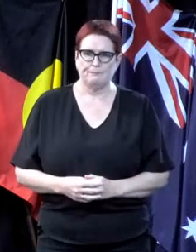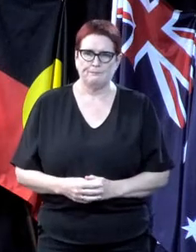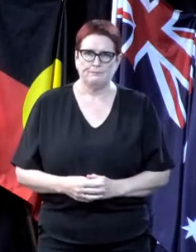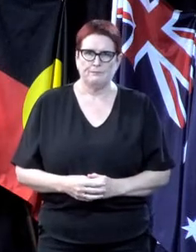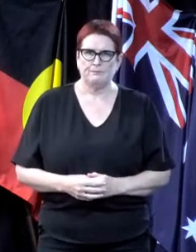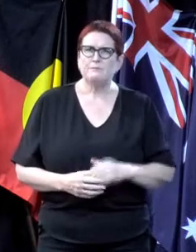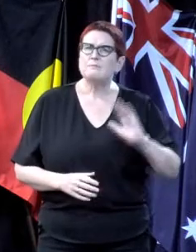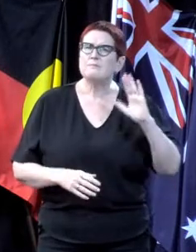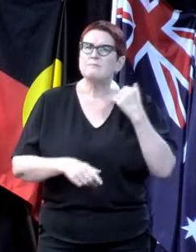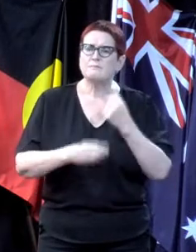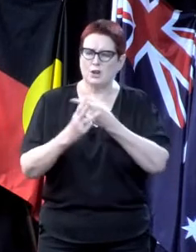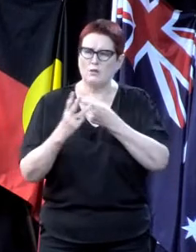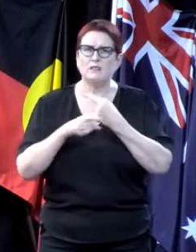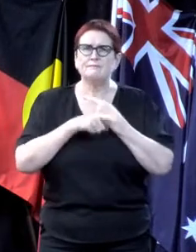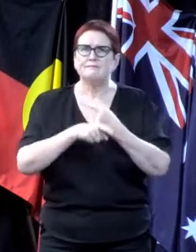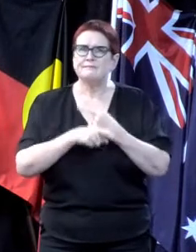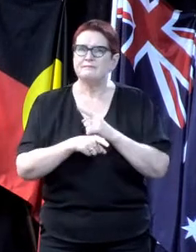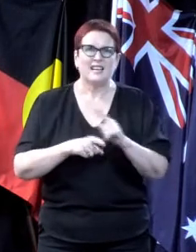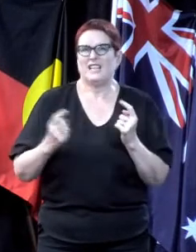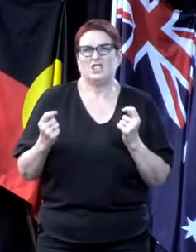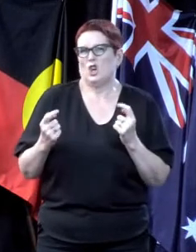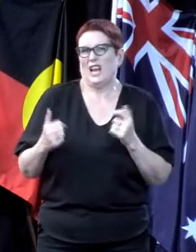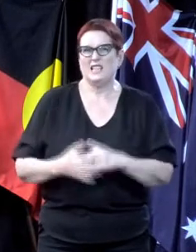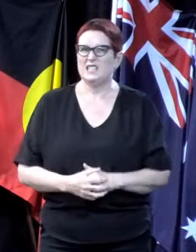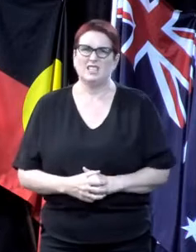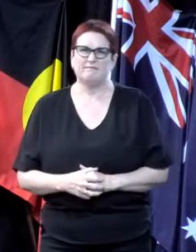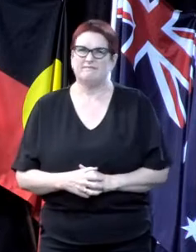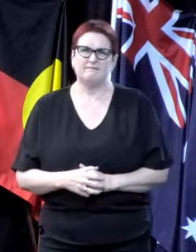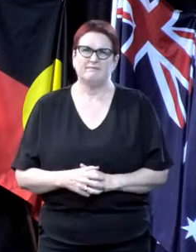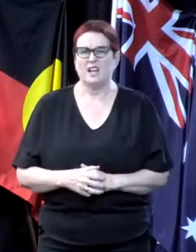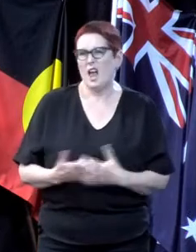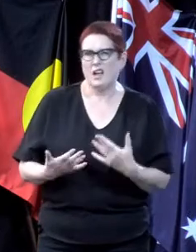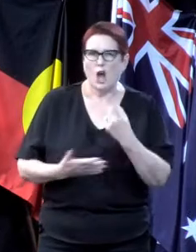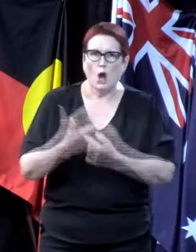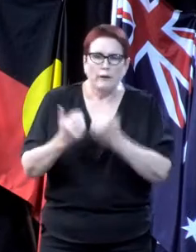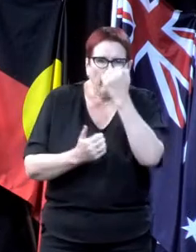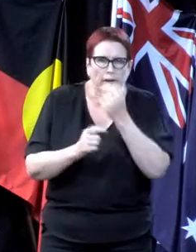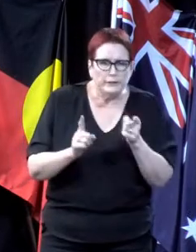it isn’t as easy as just one or two practices in a classroom. It really is, you know, thinking and doing things